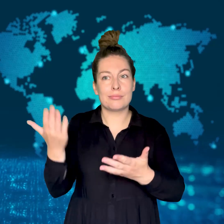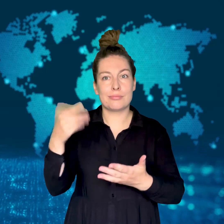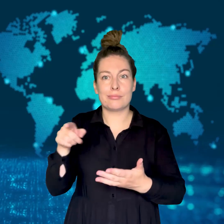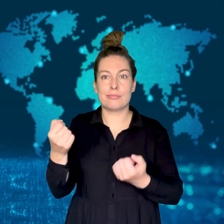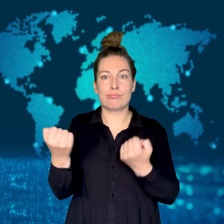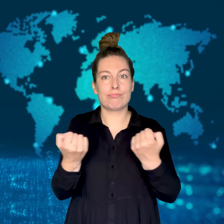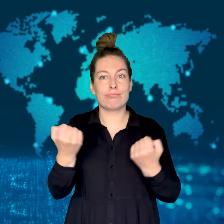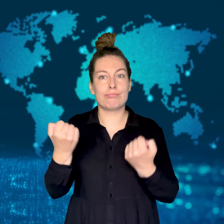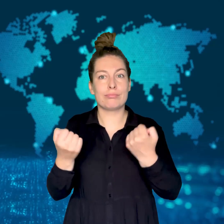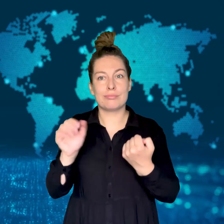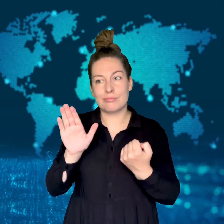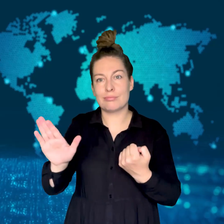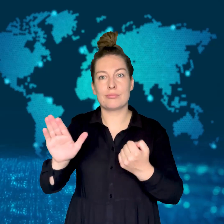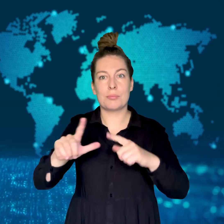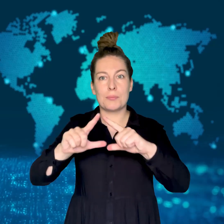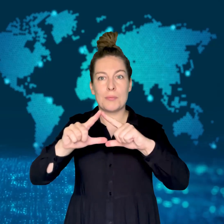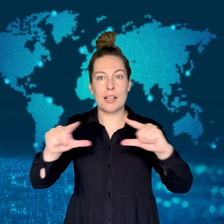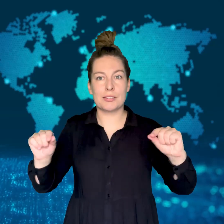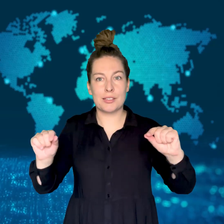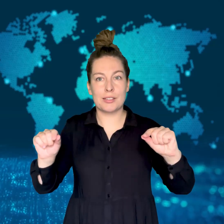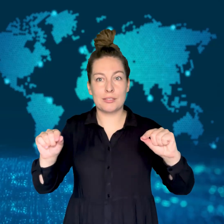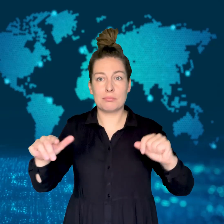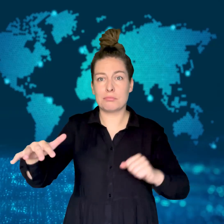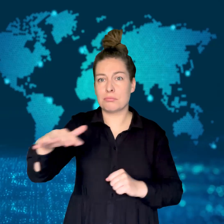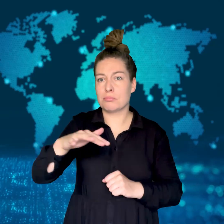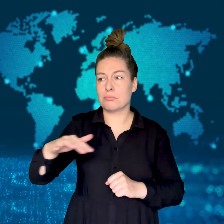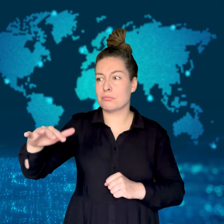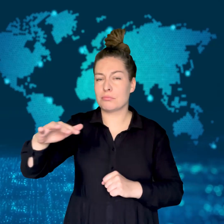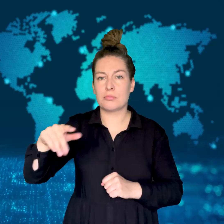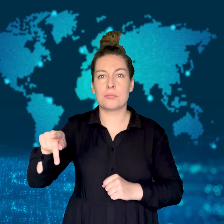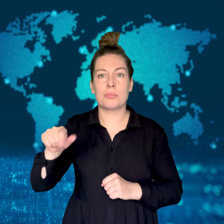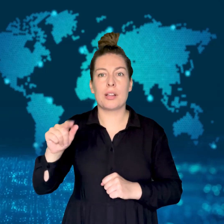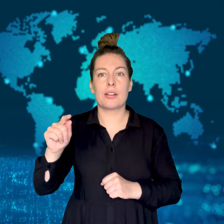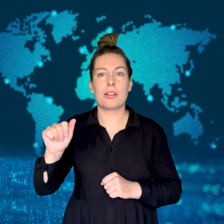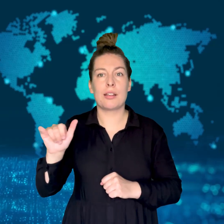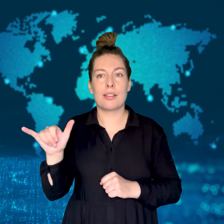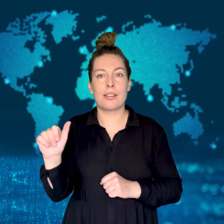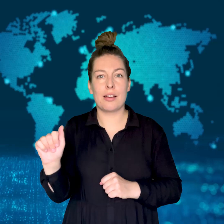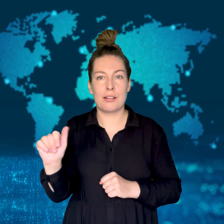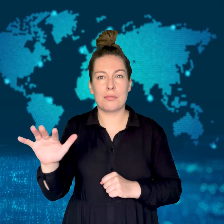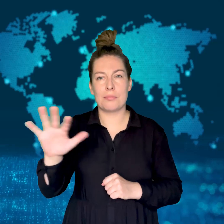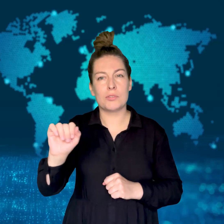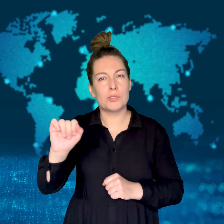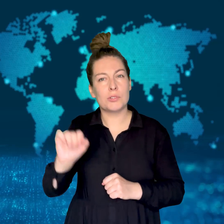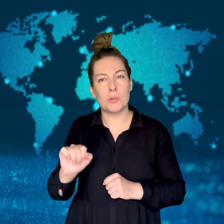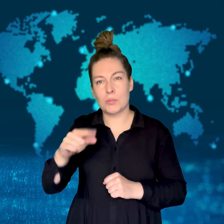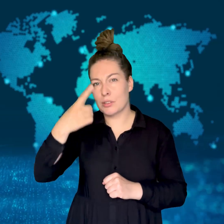He was last seen driving a Mercedes in Pattaya, a city in southern Thailand.